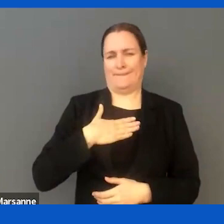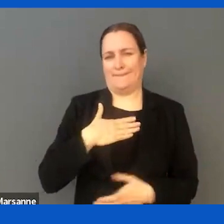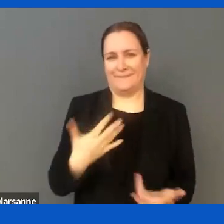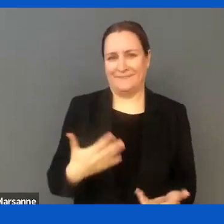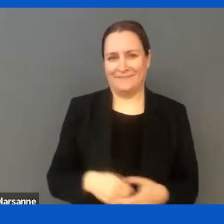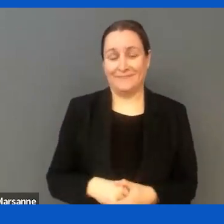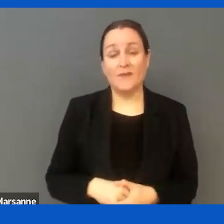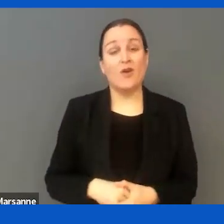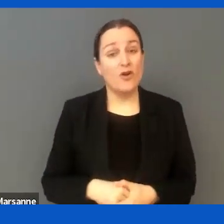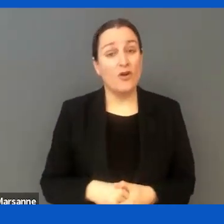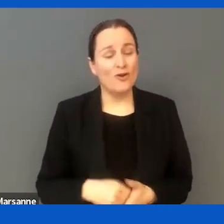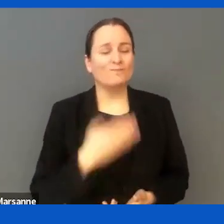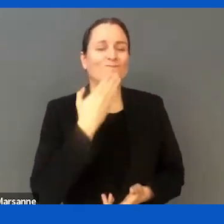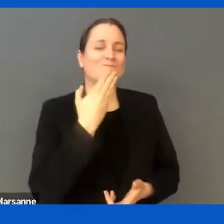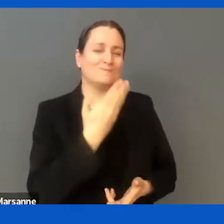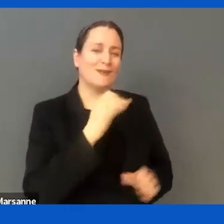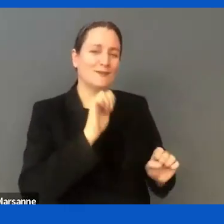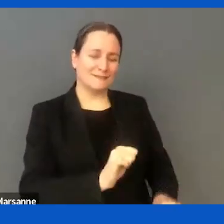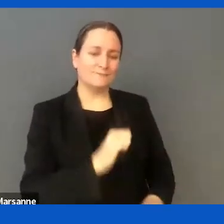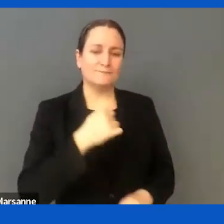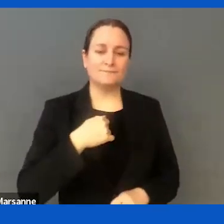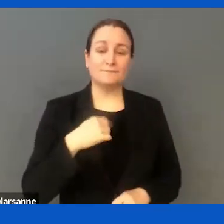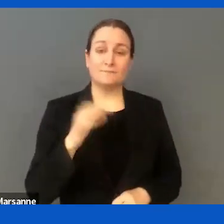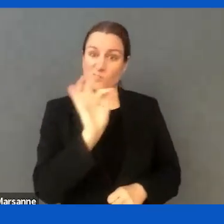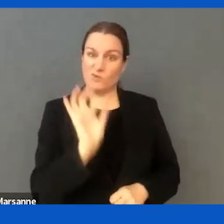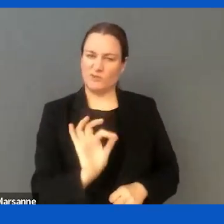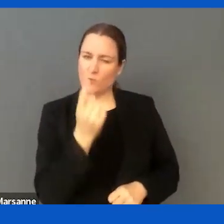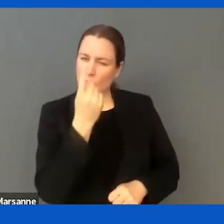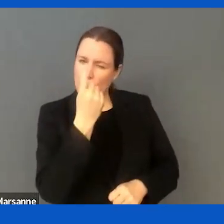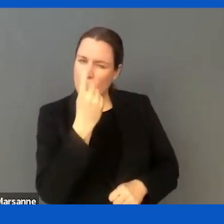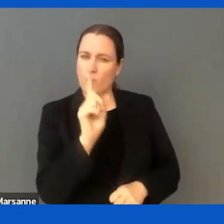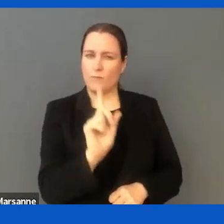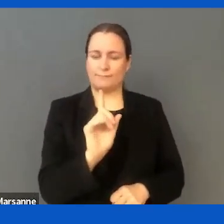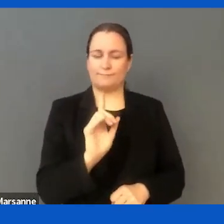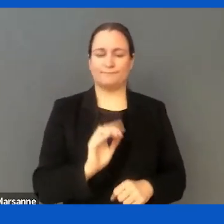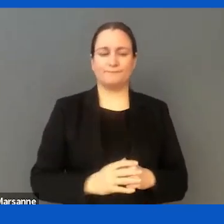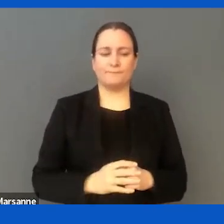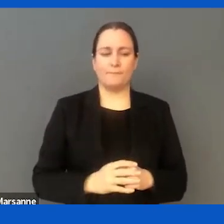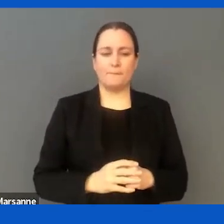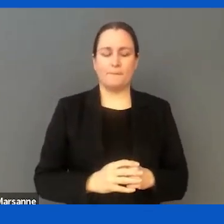One last thing and hopefully everything will be moving forward. You talked about